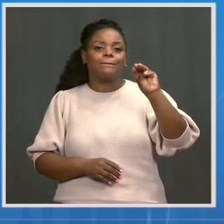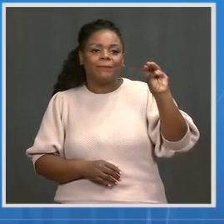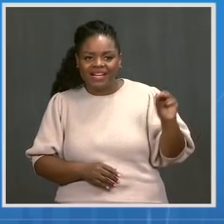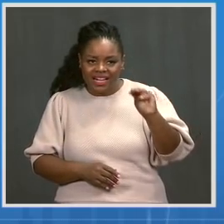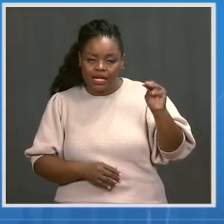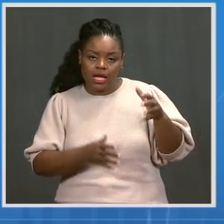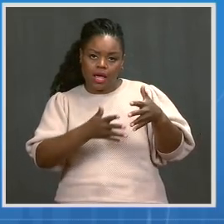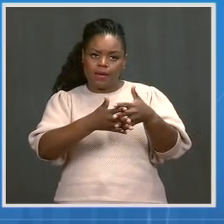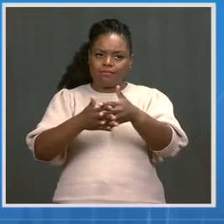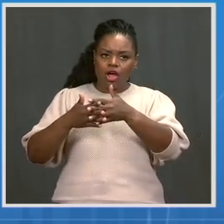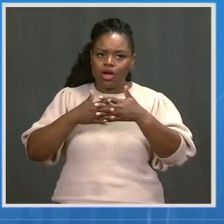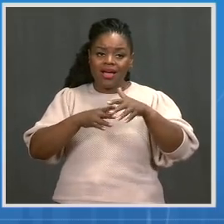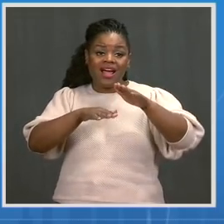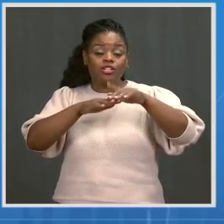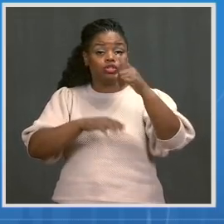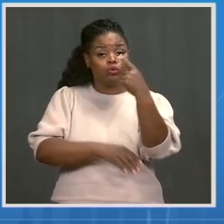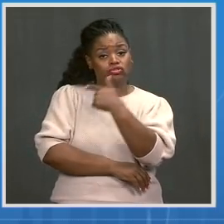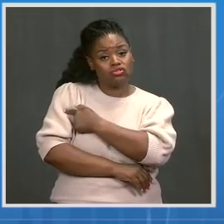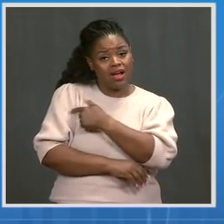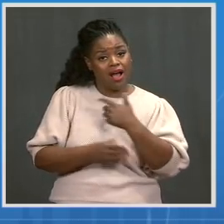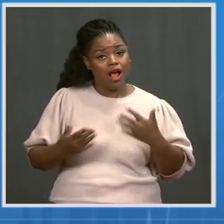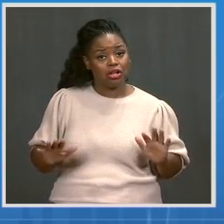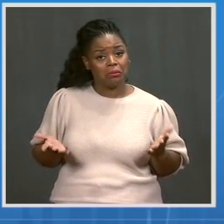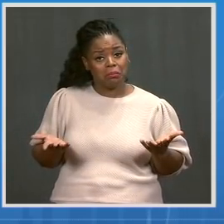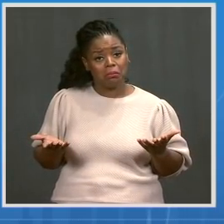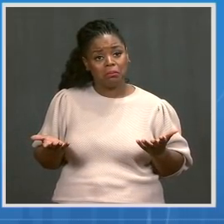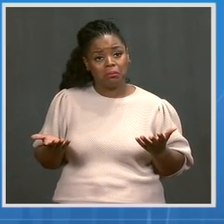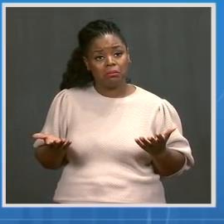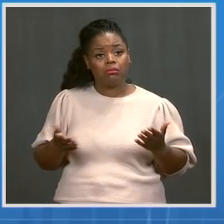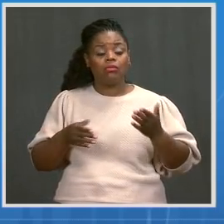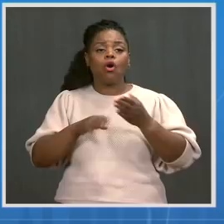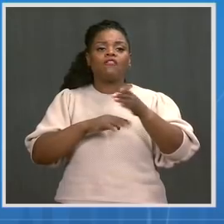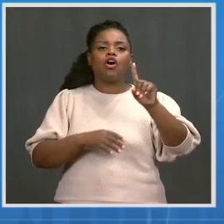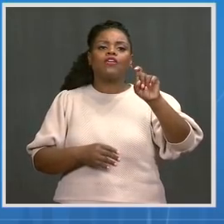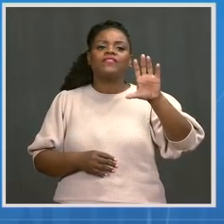and over 150 million Americans are now fully vaccinated.